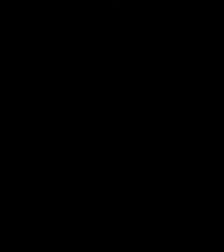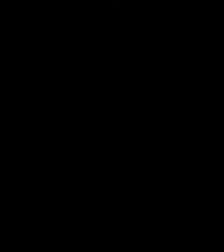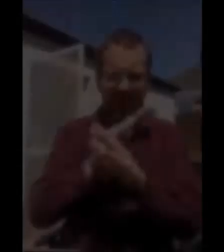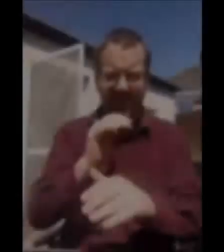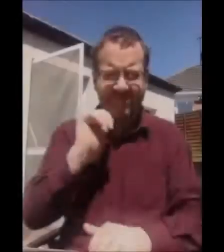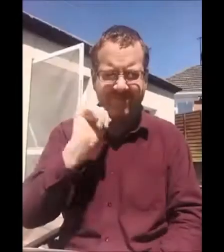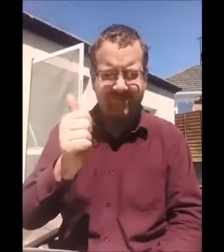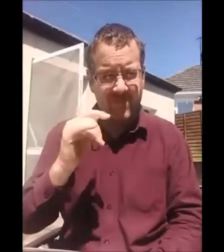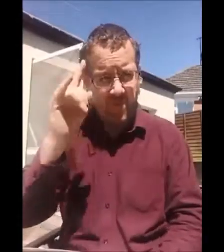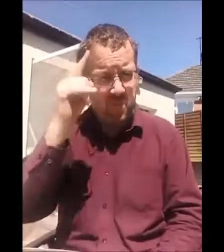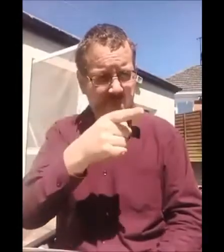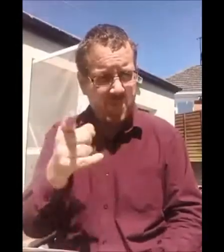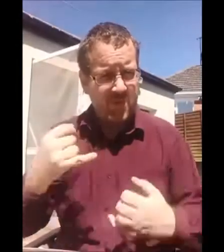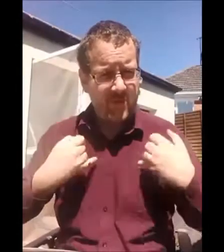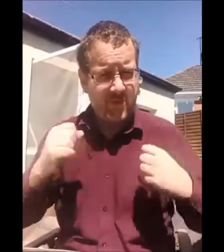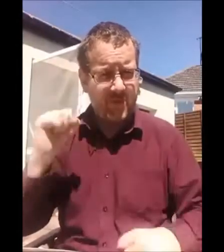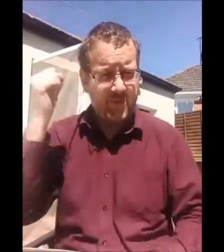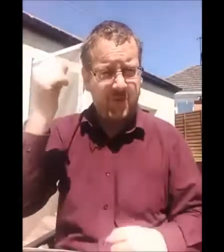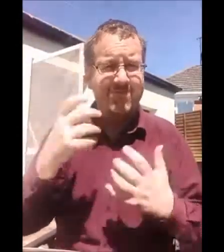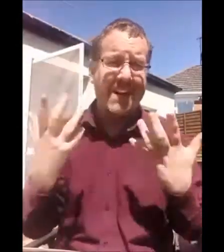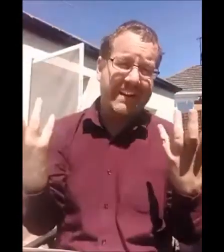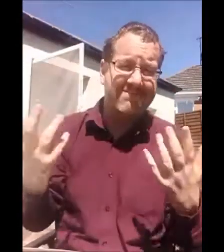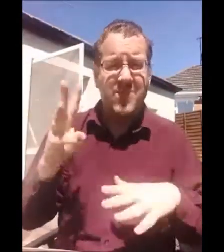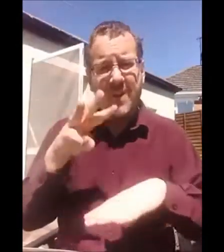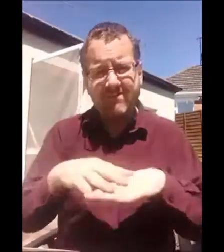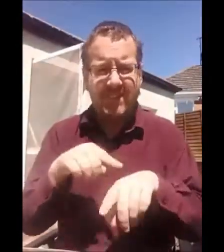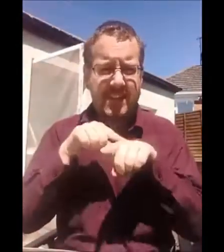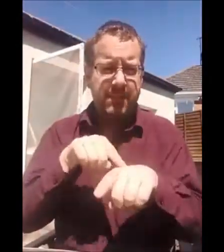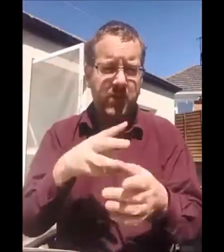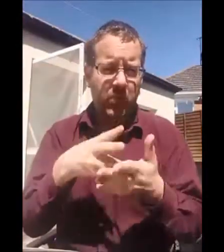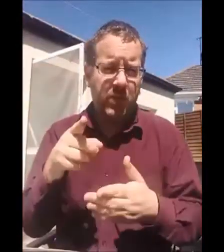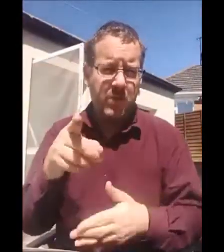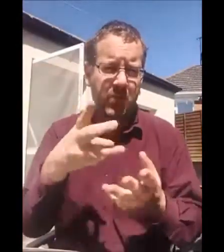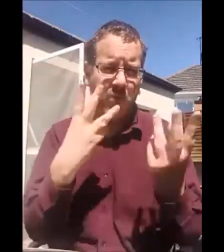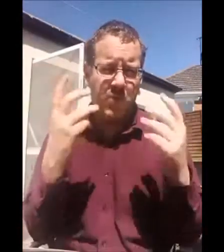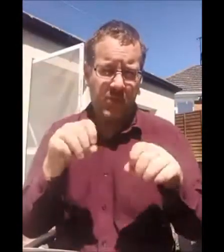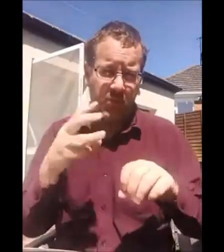Hello all. I hope you are enjoying the sun - well, it depends when you're watching this vlog!